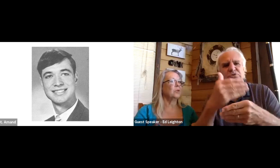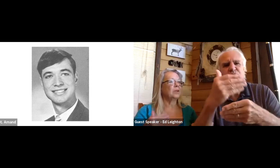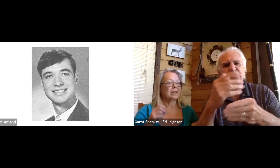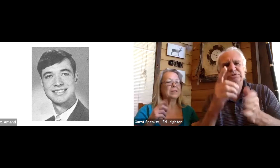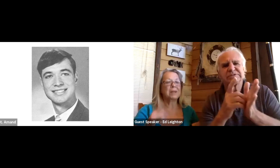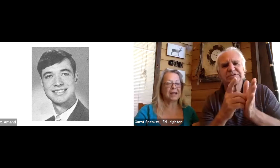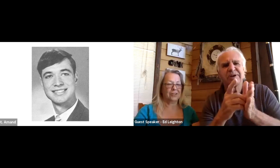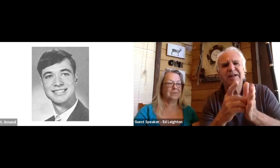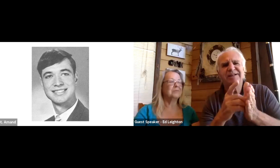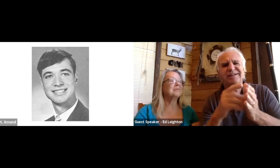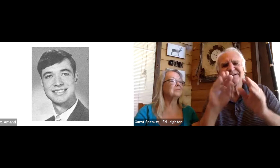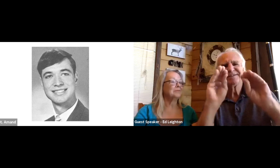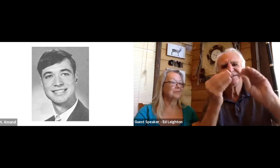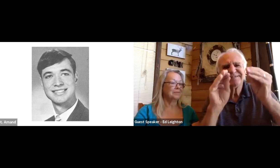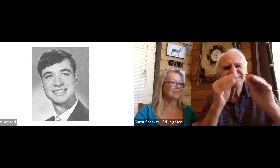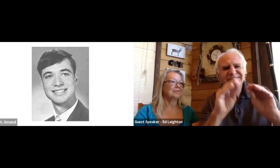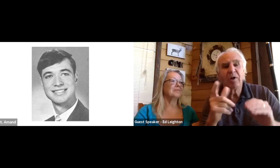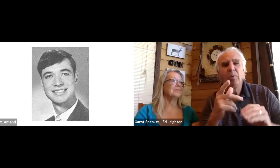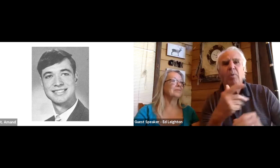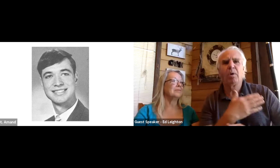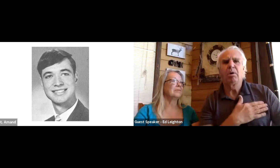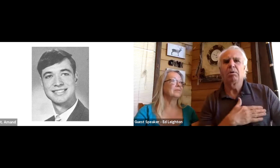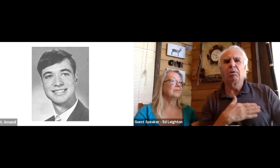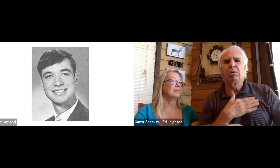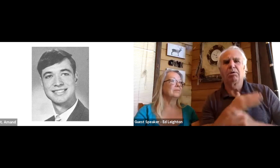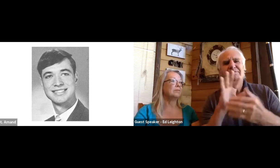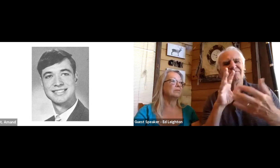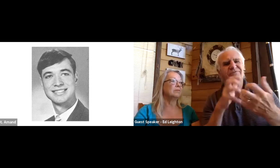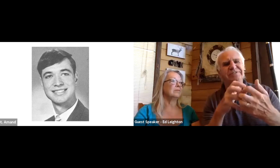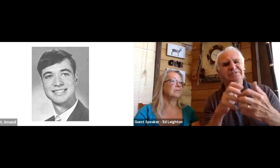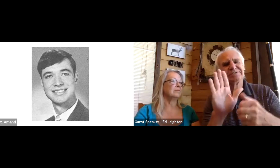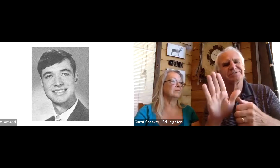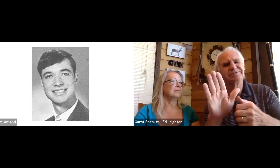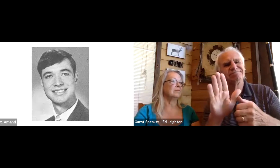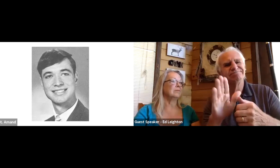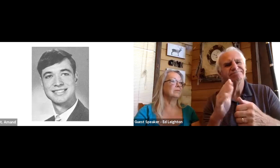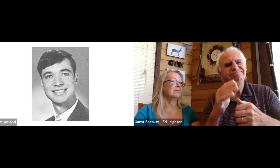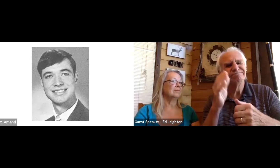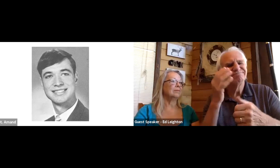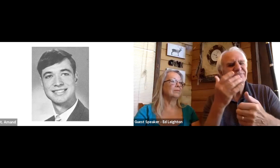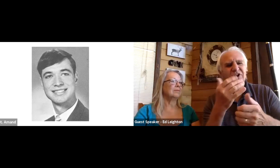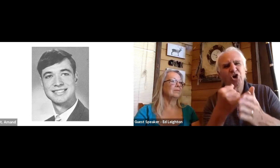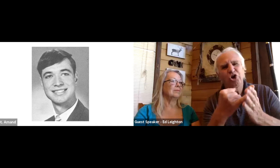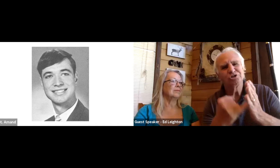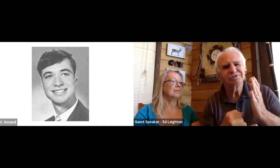and they hired him to do window designs and decoration, and, boy, did he really enjoy that.